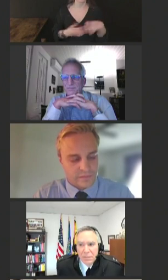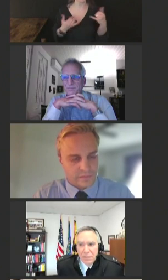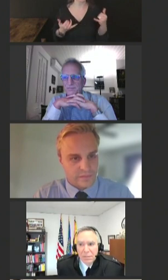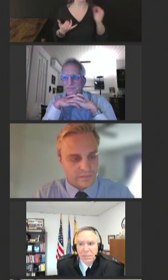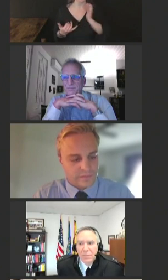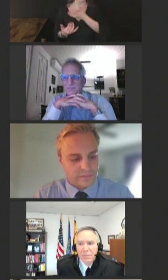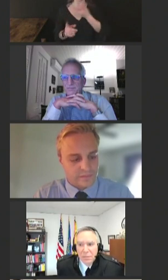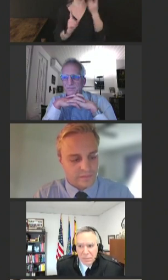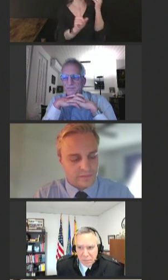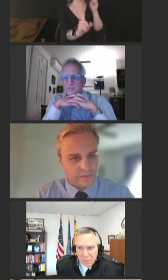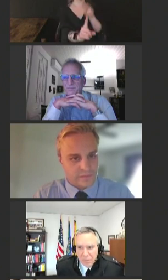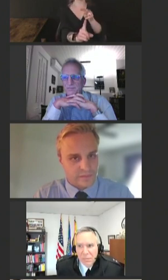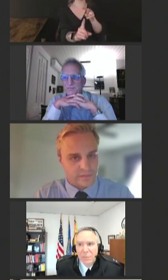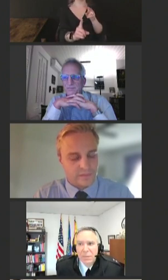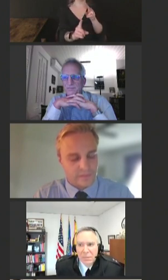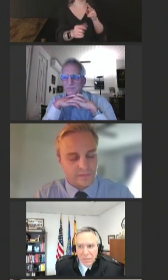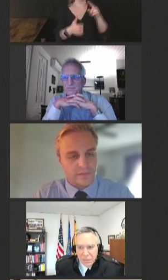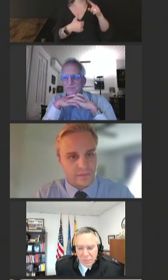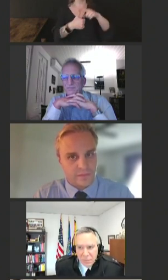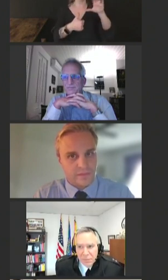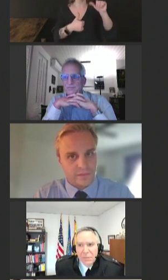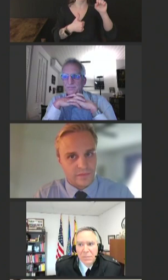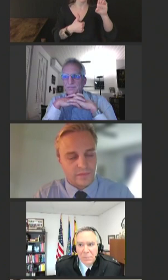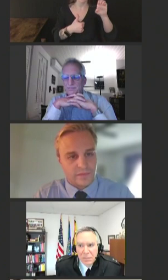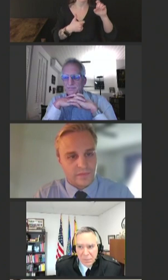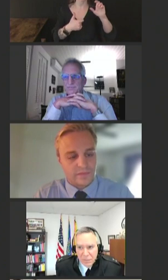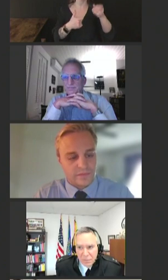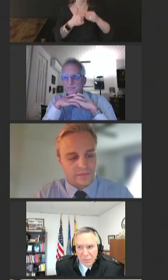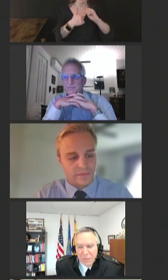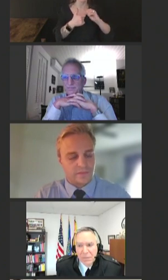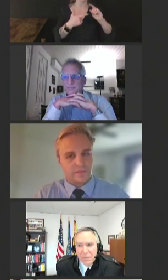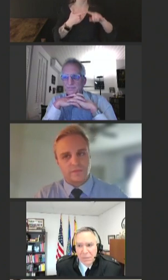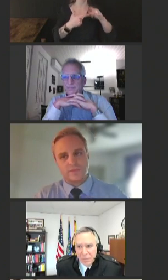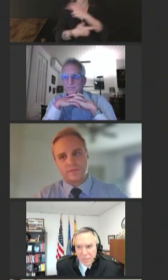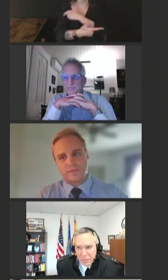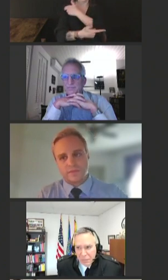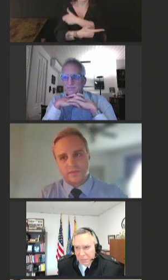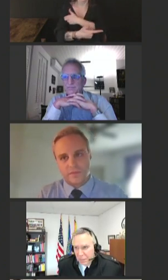case, hospitalization, and death reporting. We know that case reporting is incredibly unreliable